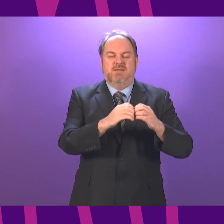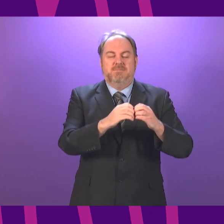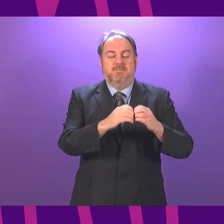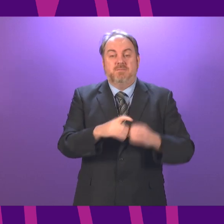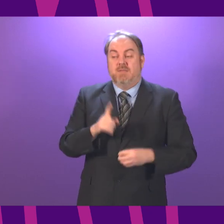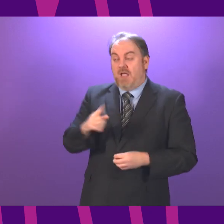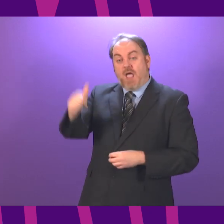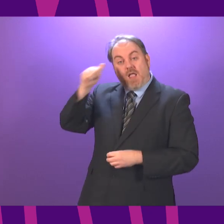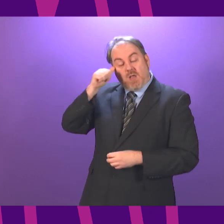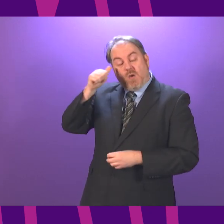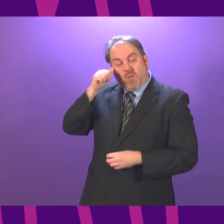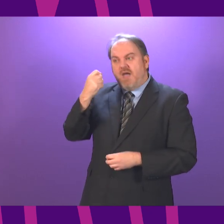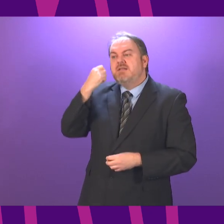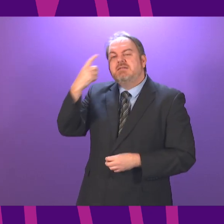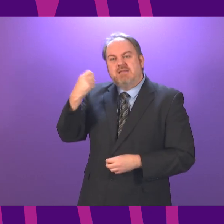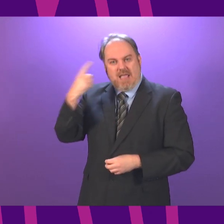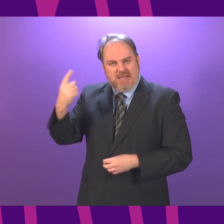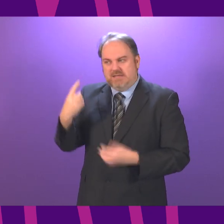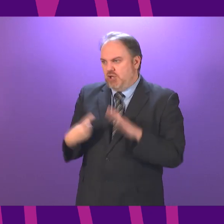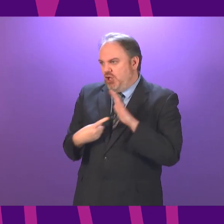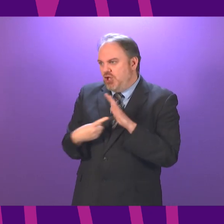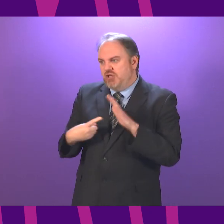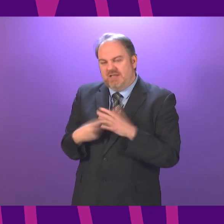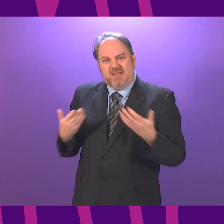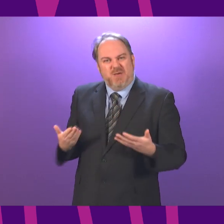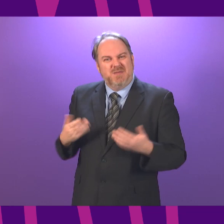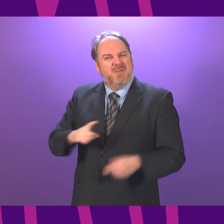share her sense of urgency. Why are we already falling behind?